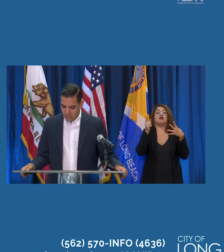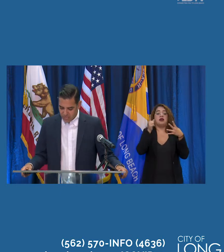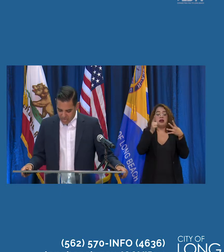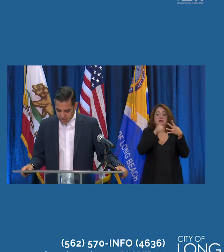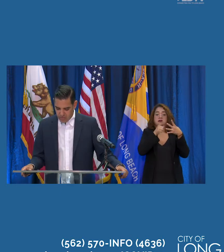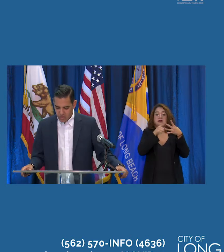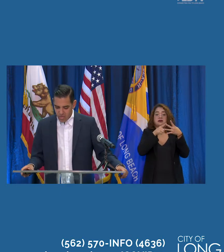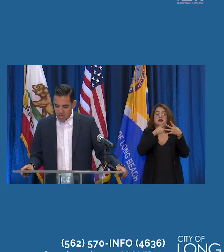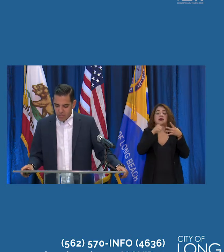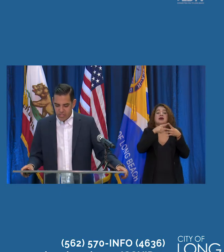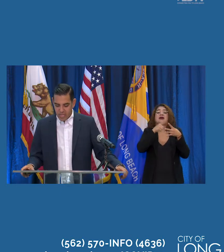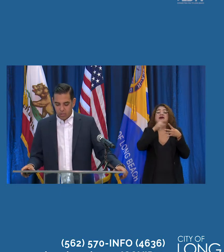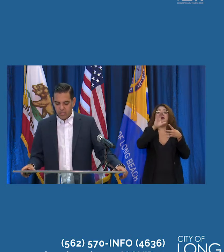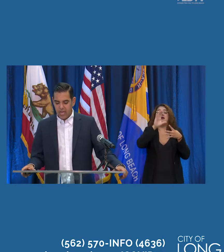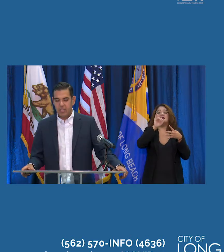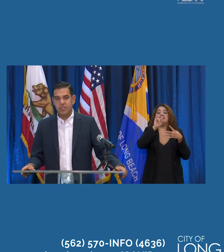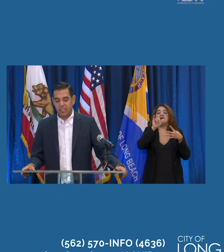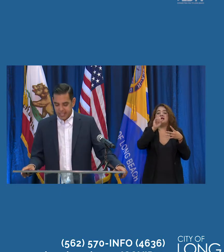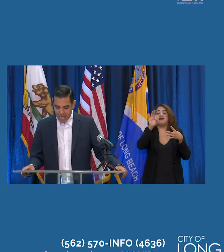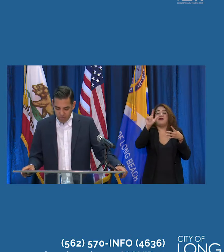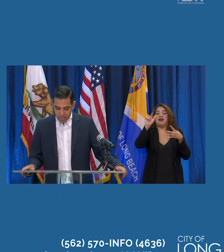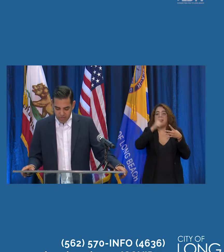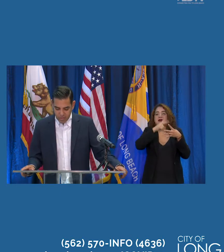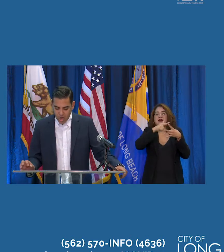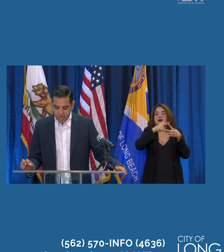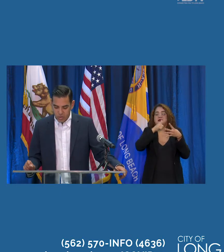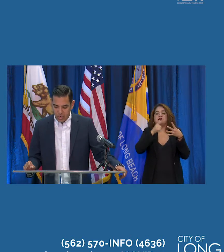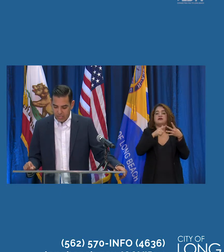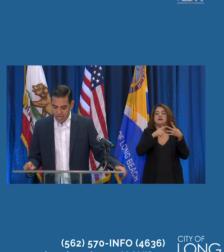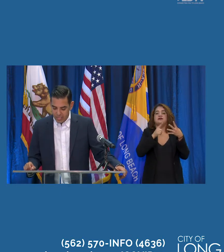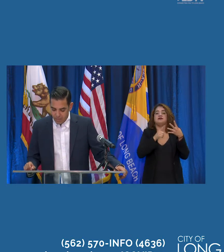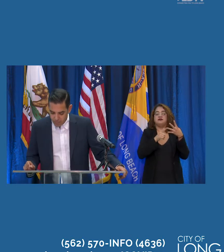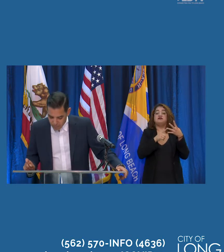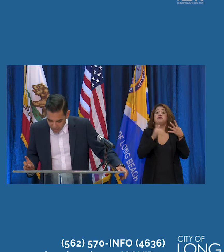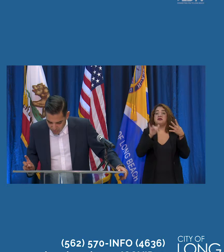state, the yellow line is L.A county, and the dotted gray line